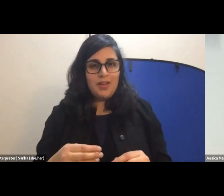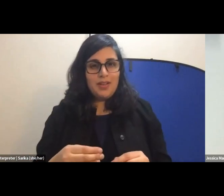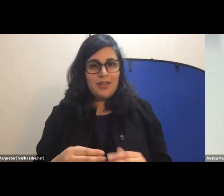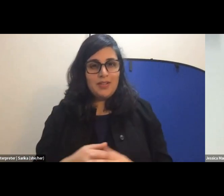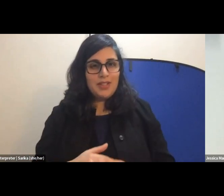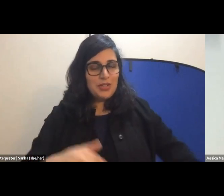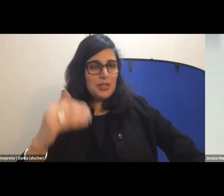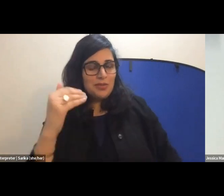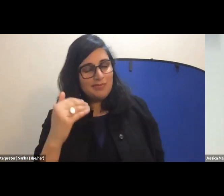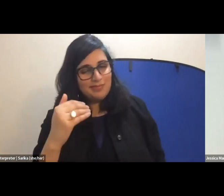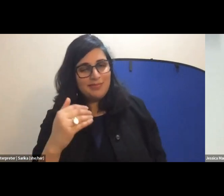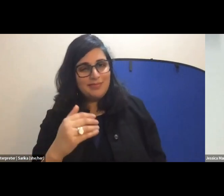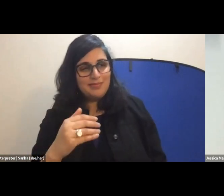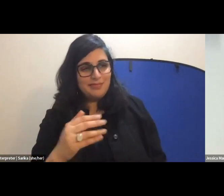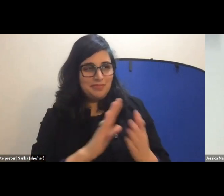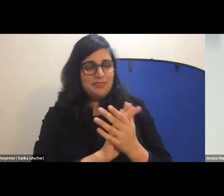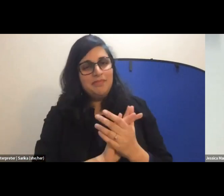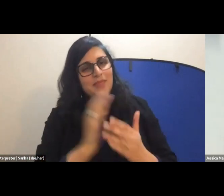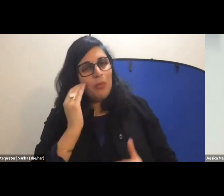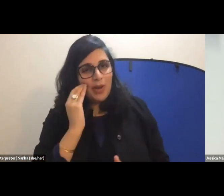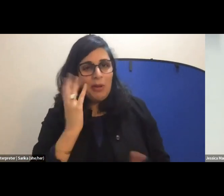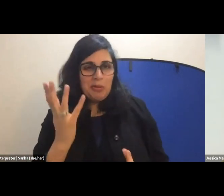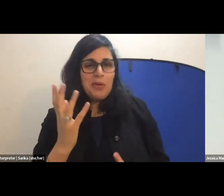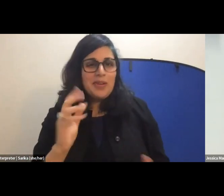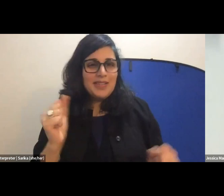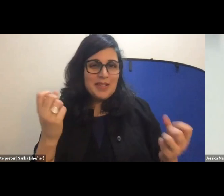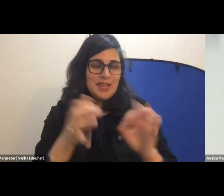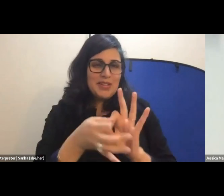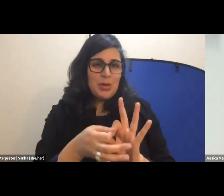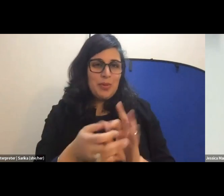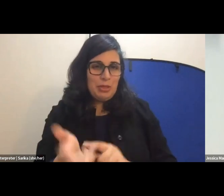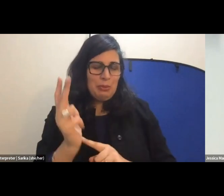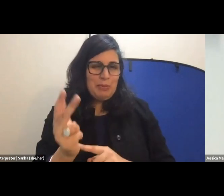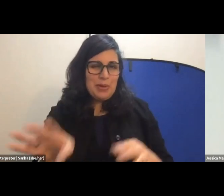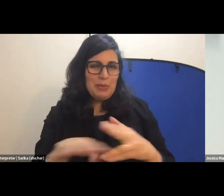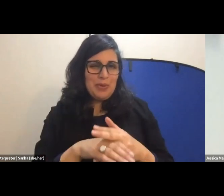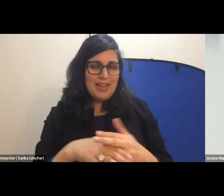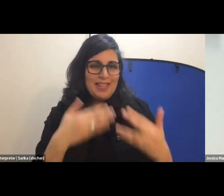other folks that are here tonight and want to share their story. We want to be cognizant of our